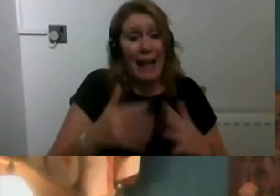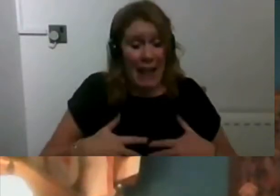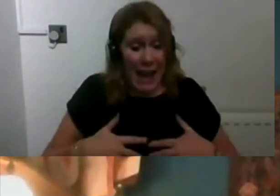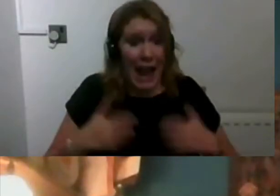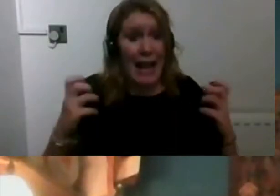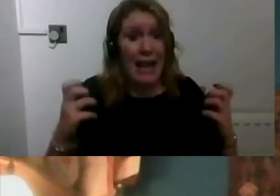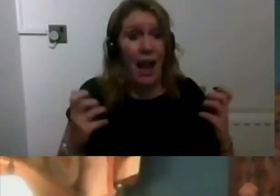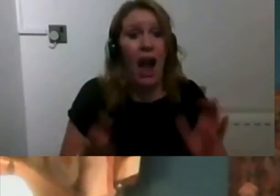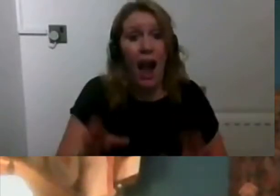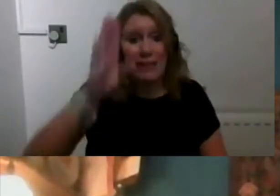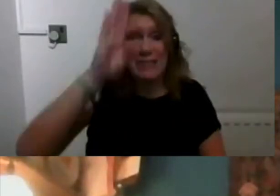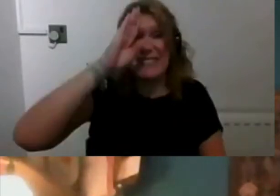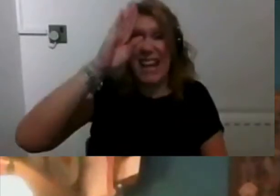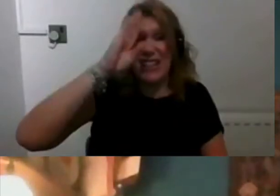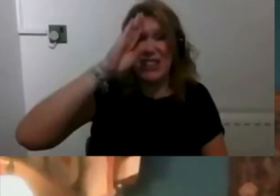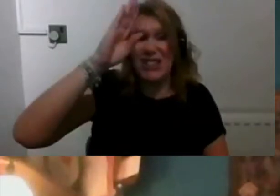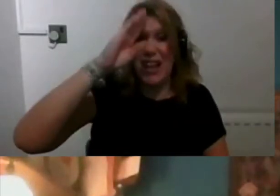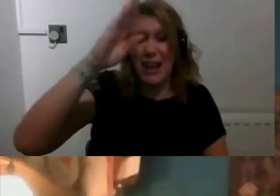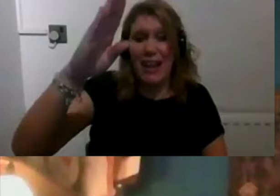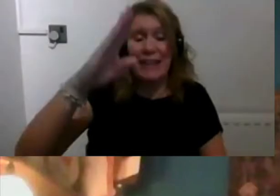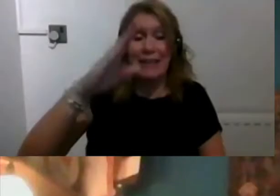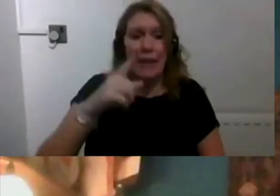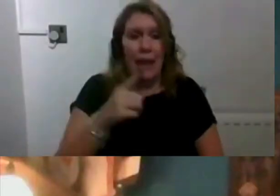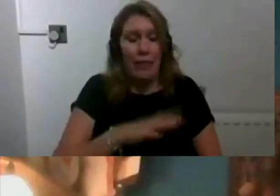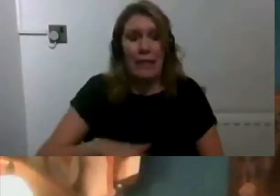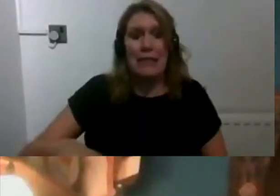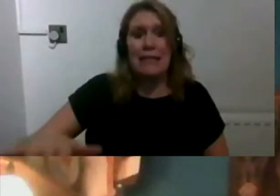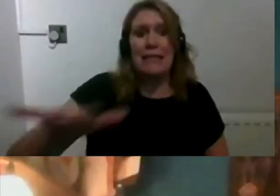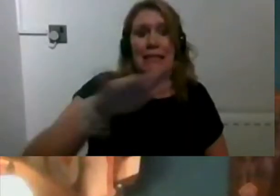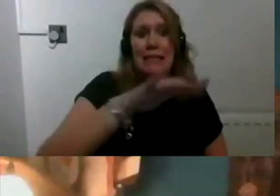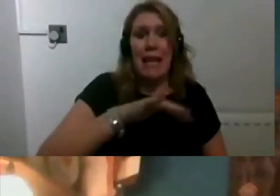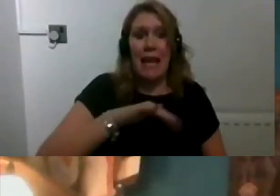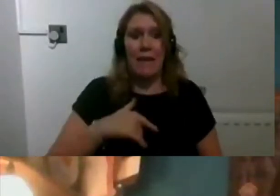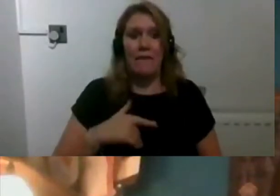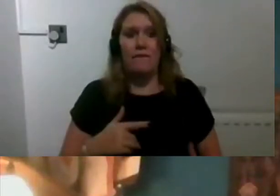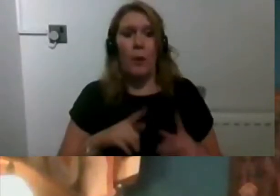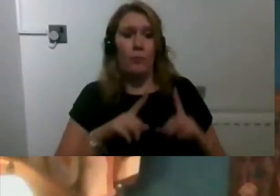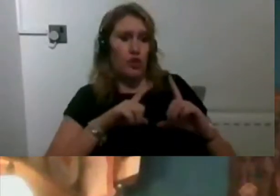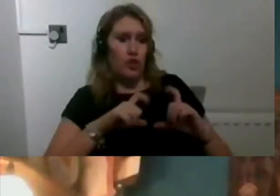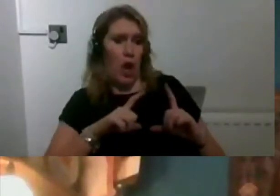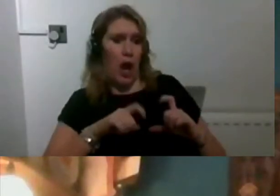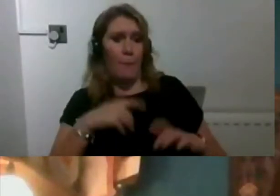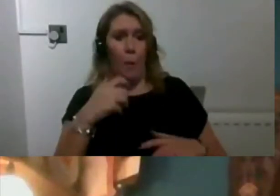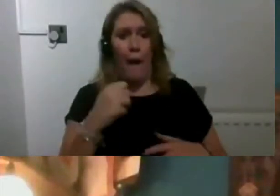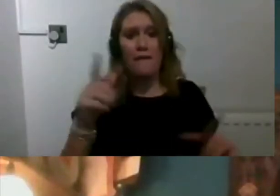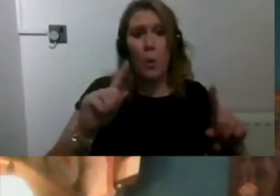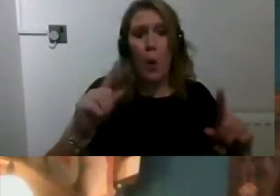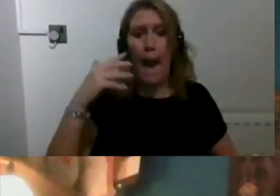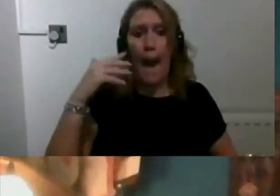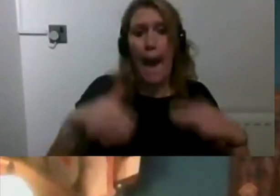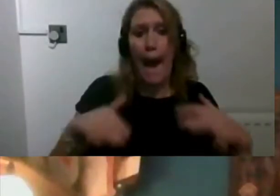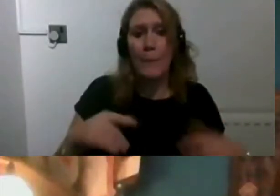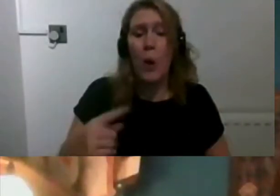Take the 'c' from charmed you have got harm. Oops I did it again! Got lost in my harm.